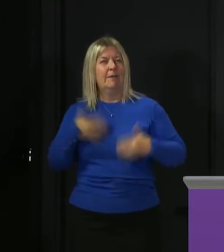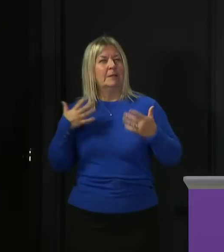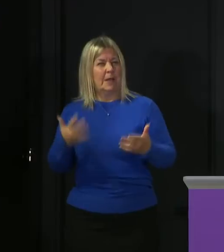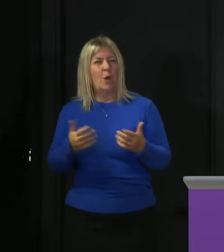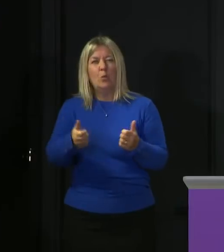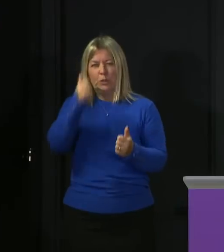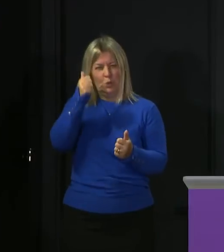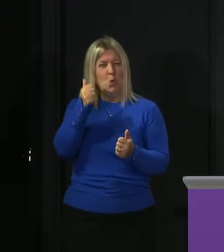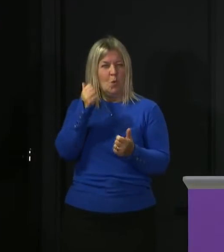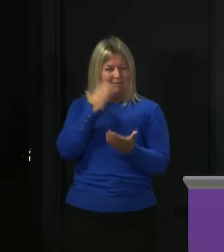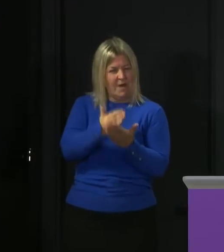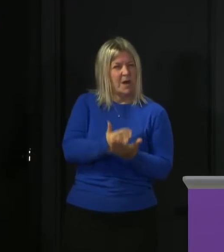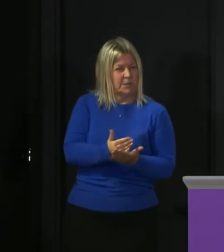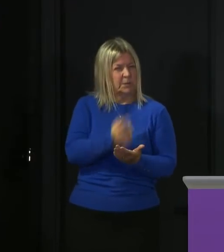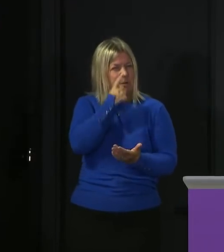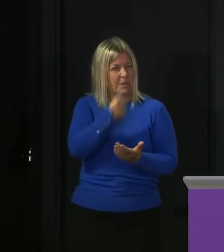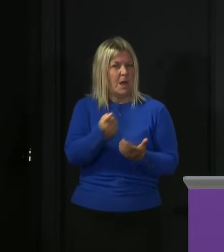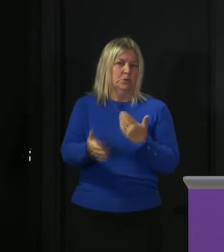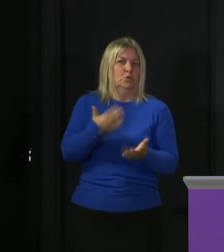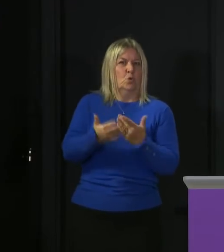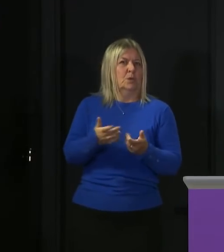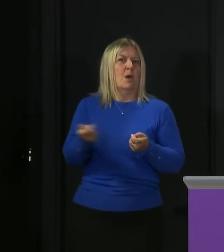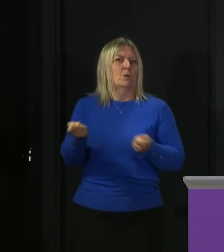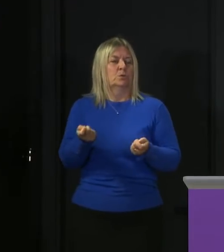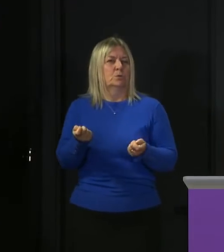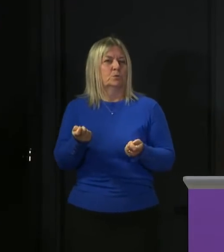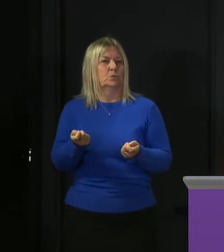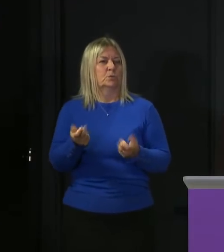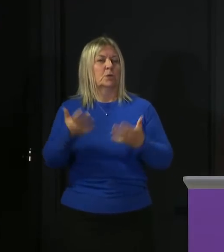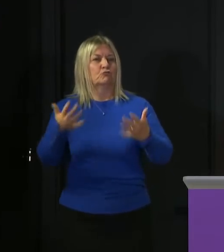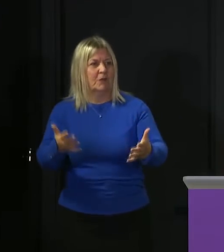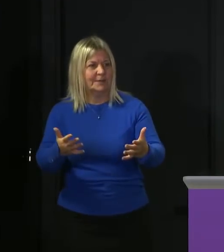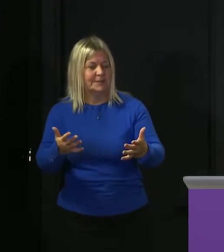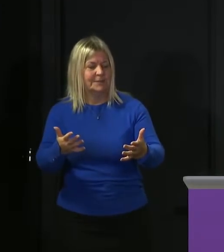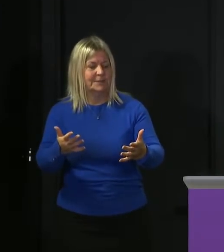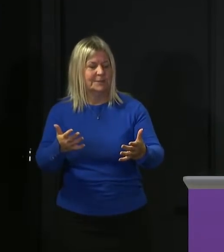Right, we were making brisk progress with these questions until I took about a week